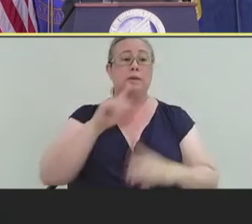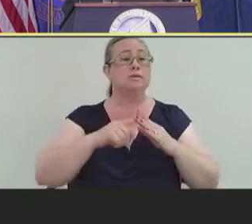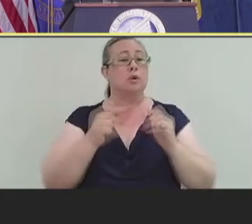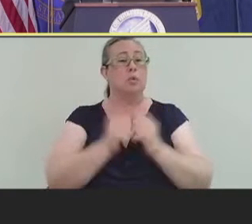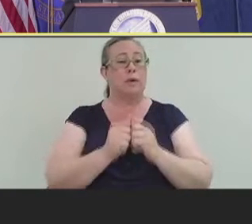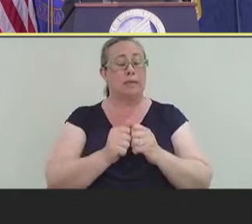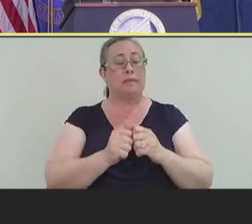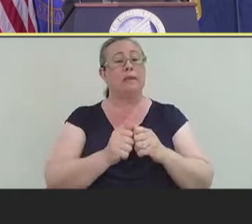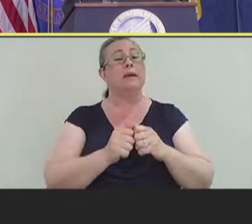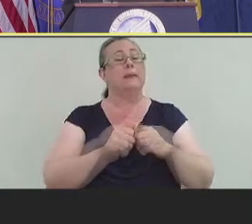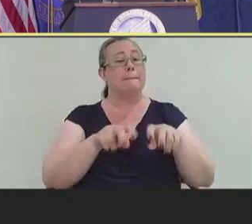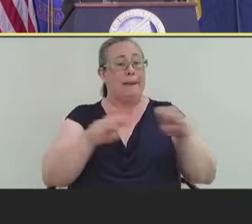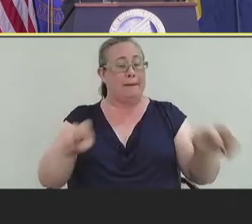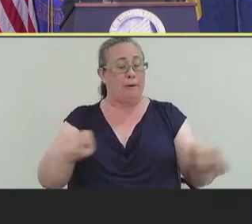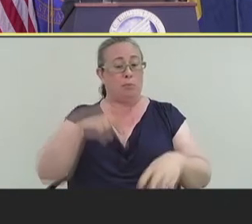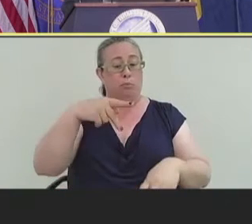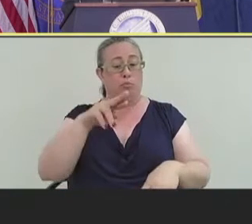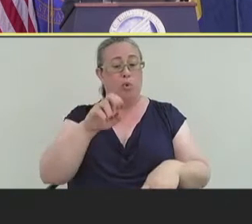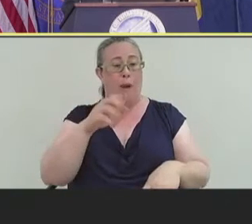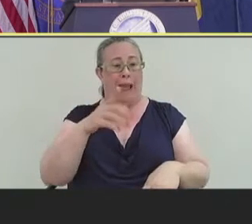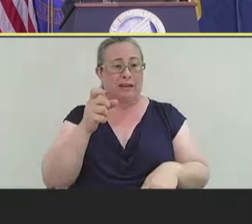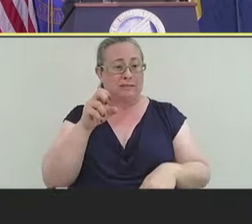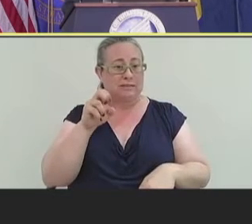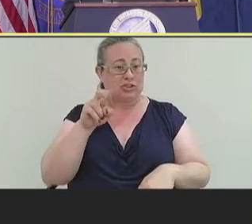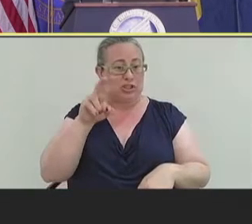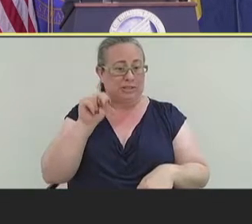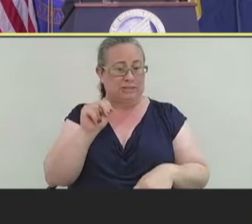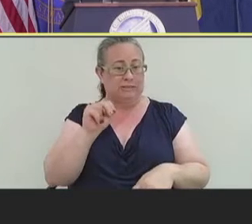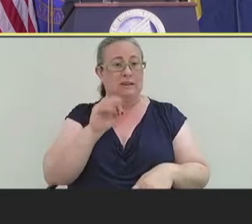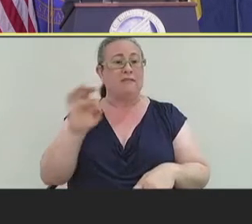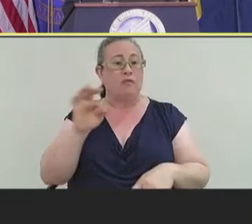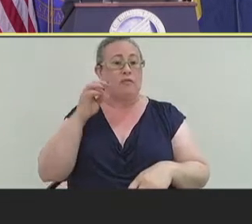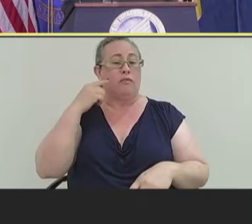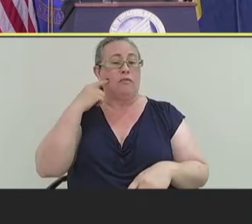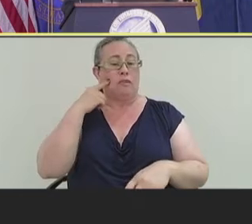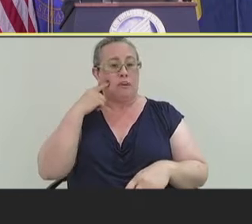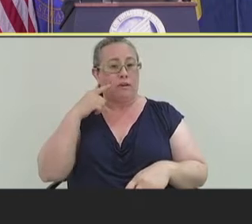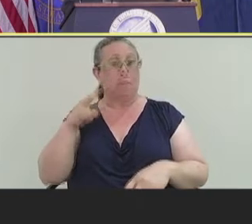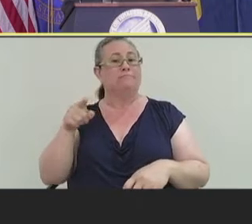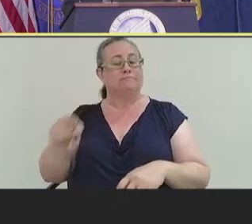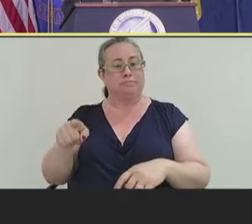capabilities for rapid response to emerging diseases. Following a brief break, we'll have